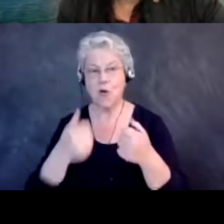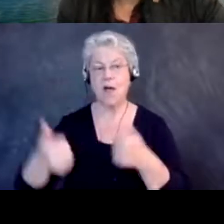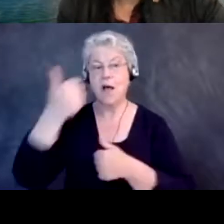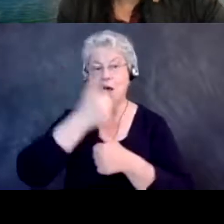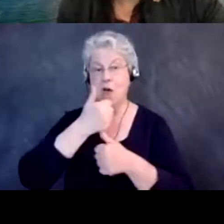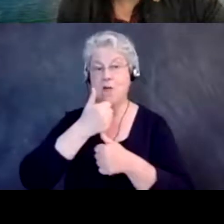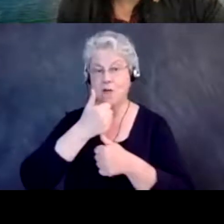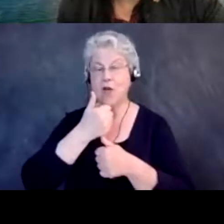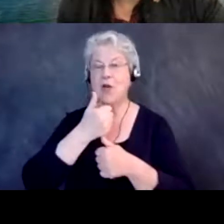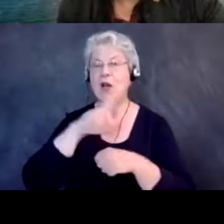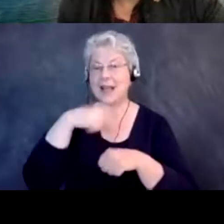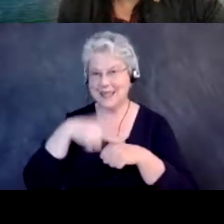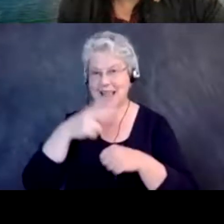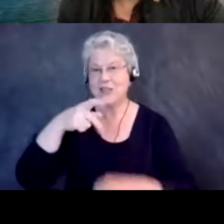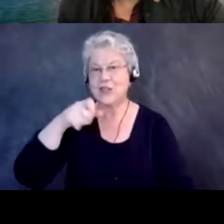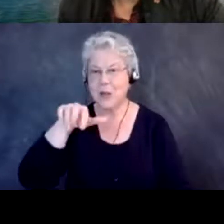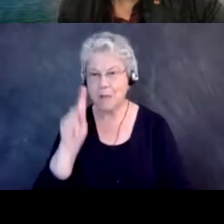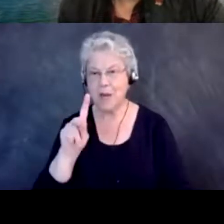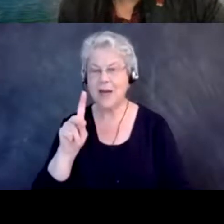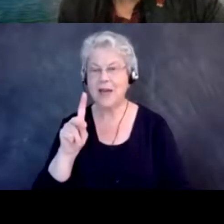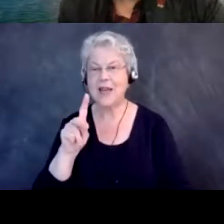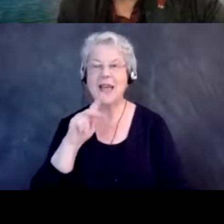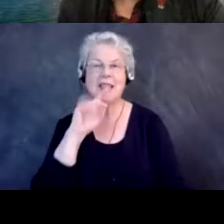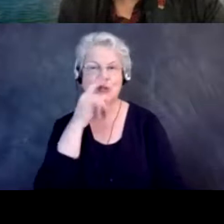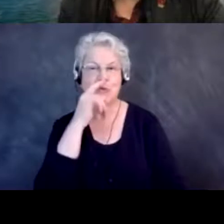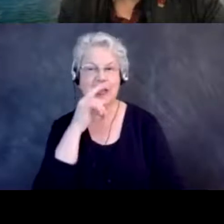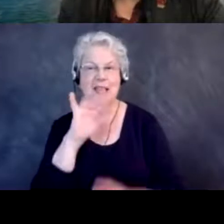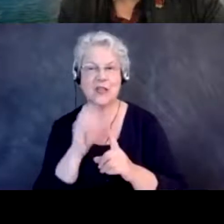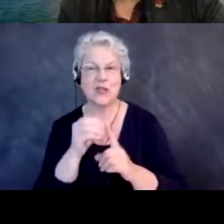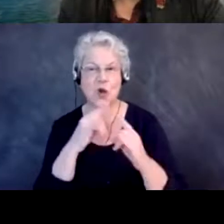in the south end where the Swan Bay kids culture camp is. However, it's a partnership agreement